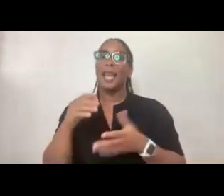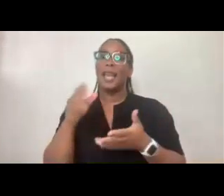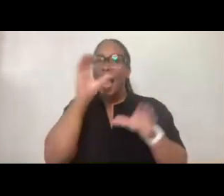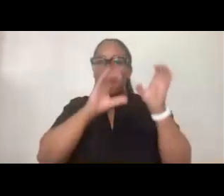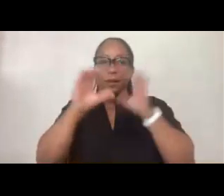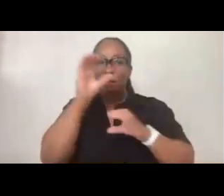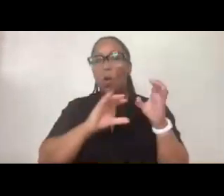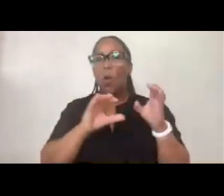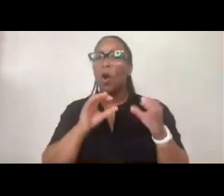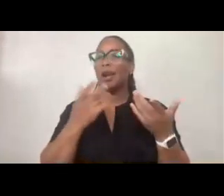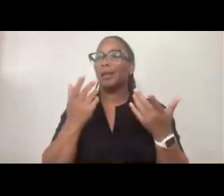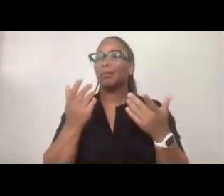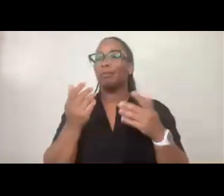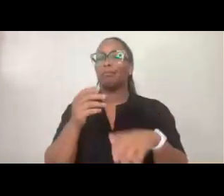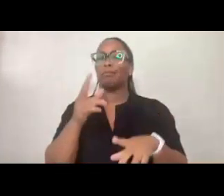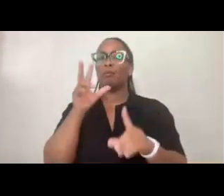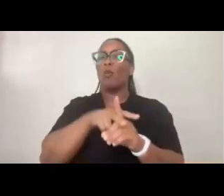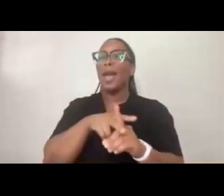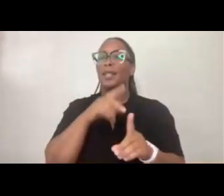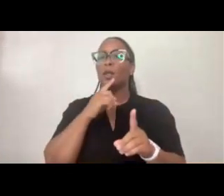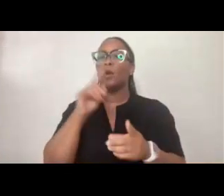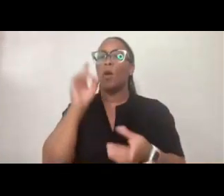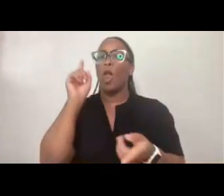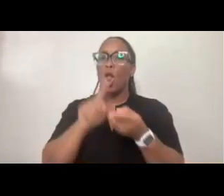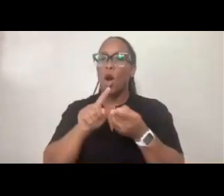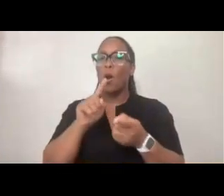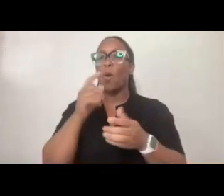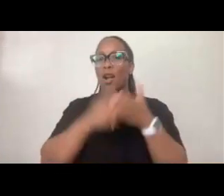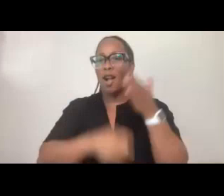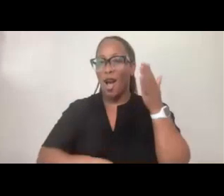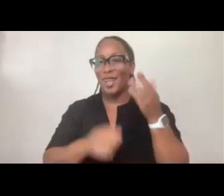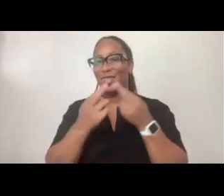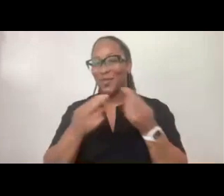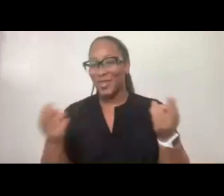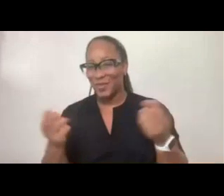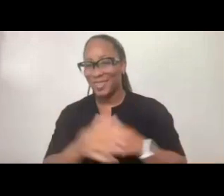cost actions and in kind resources and that's it. Thank you.